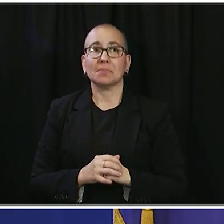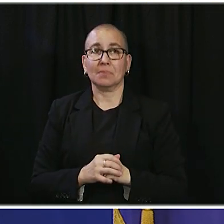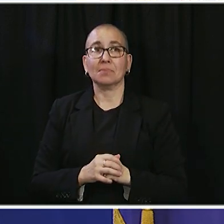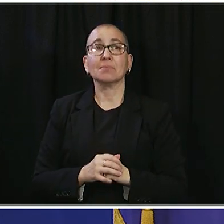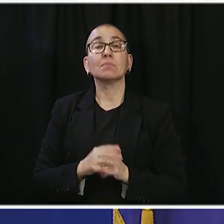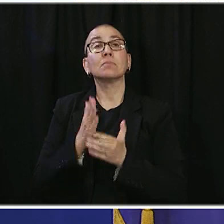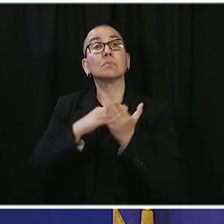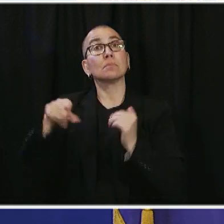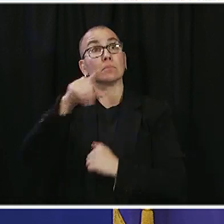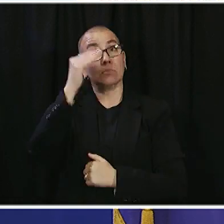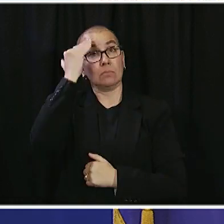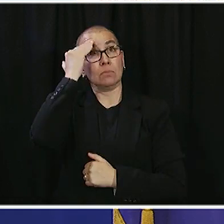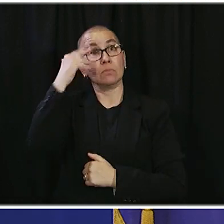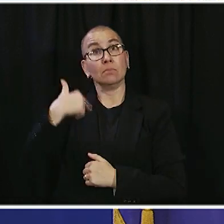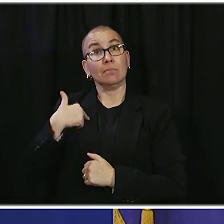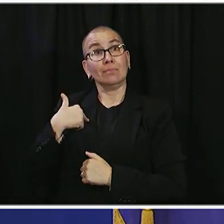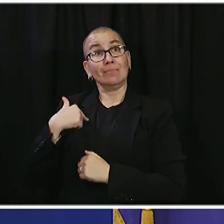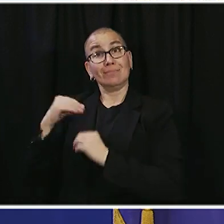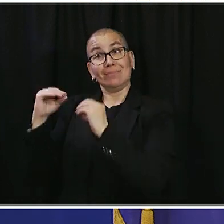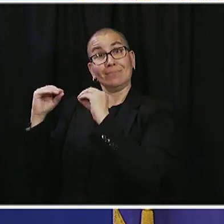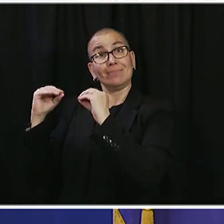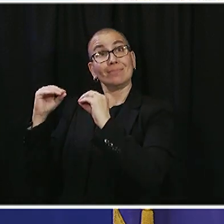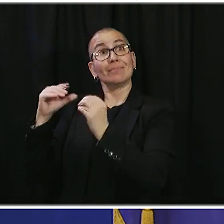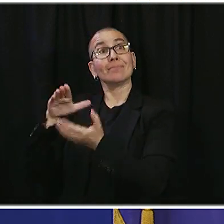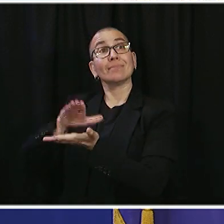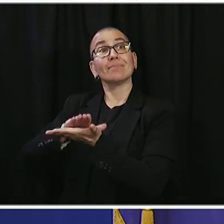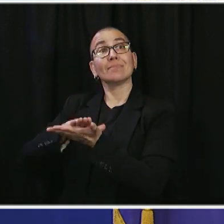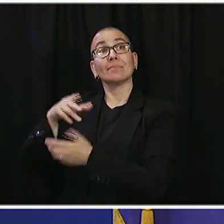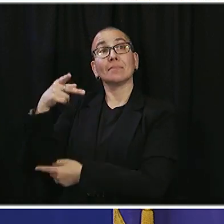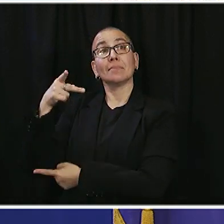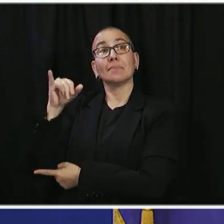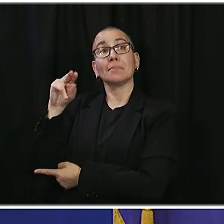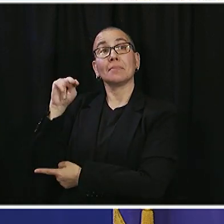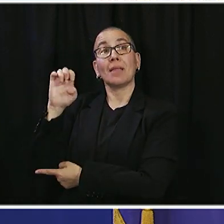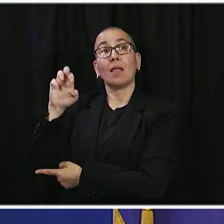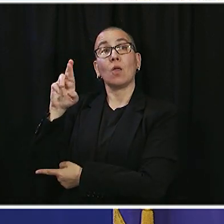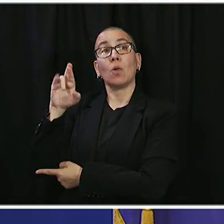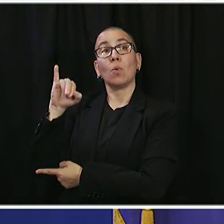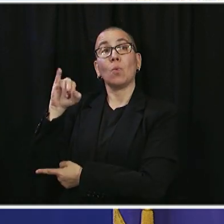OF THIS AND AS HAS LIEUTENANT GOVERNOR FLANAGAN. ONE OF OUR FRIENDSHIPS WAS BOUND AROUND THIS IDEA.